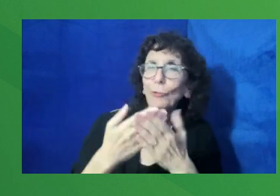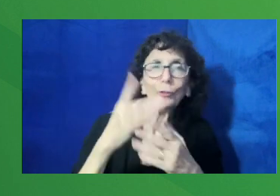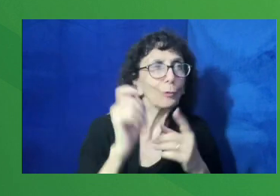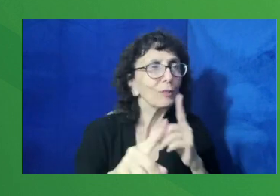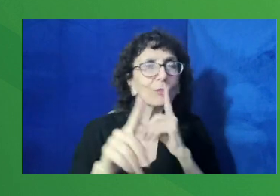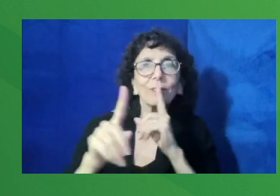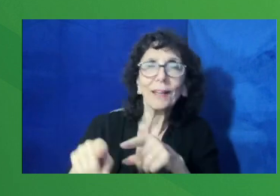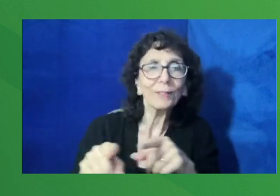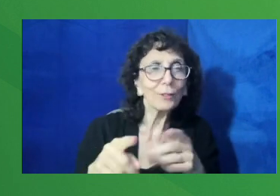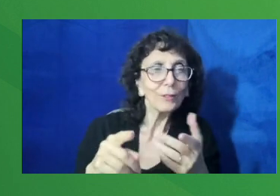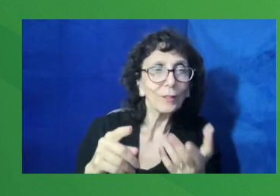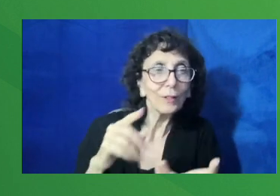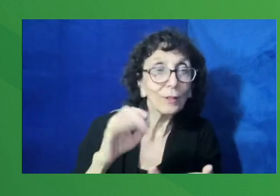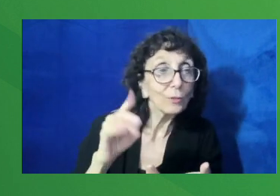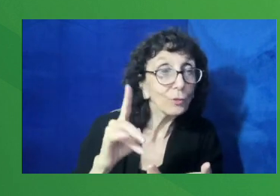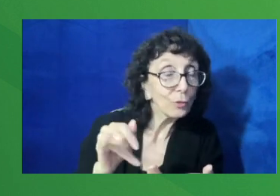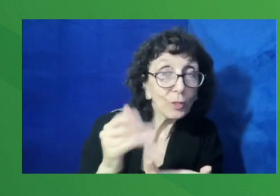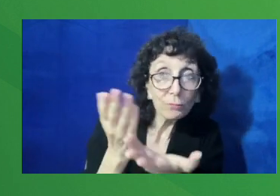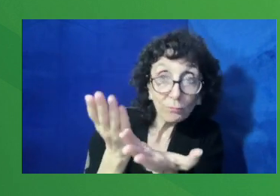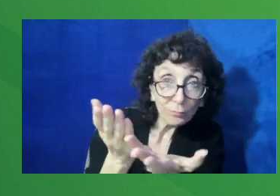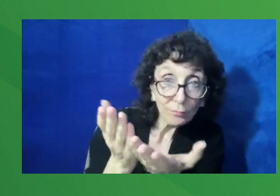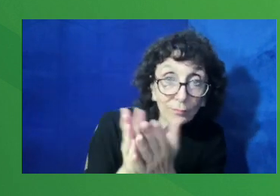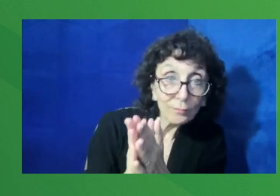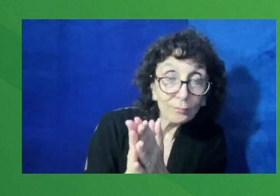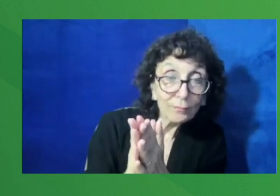Thoughts from your perspective, especially on how we move forward.